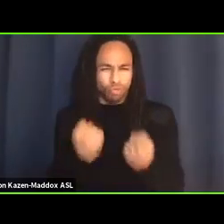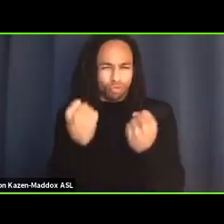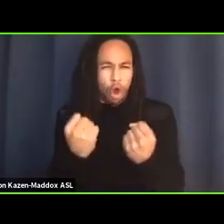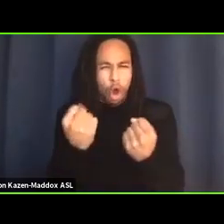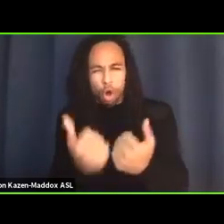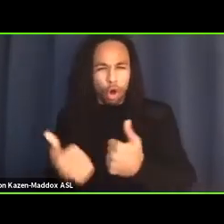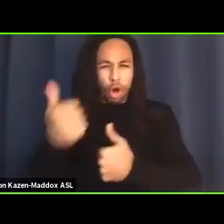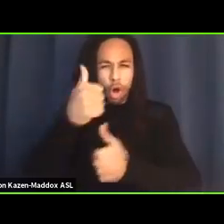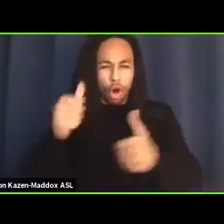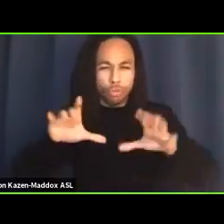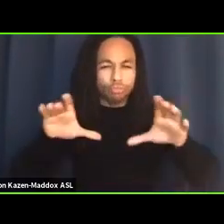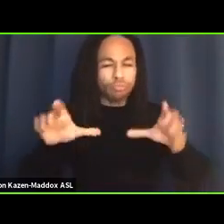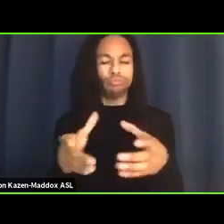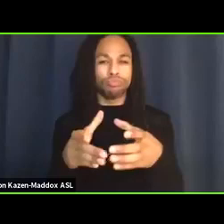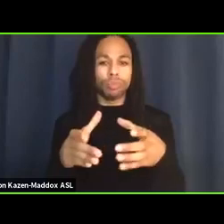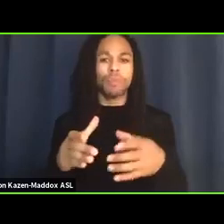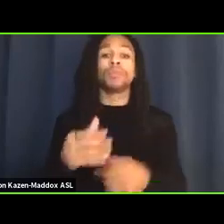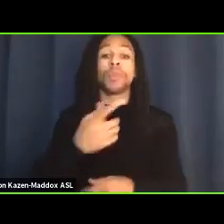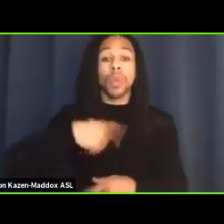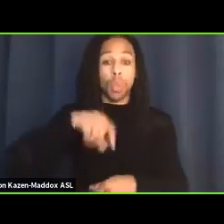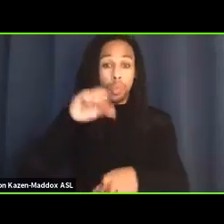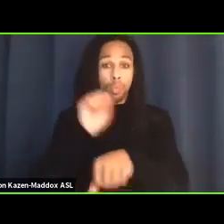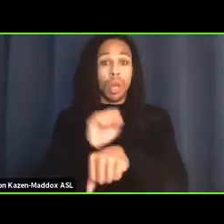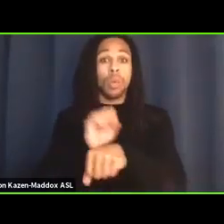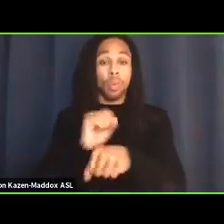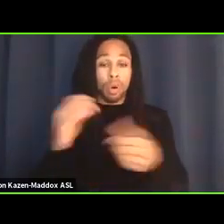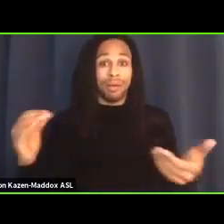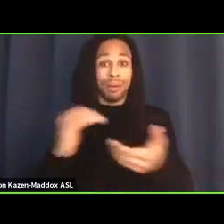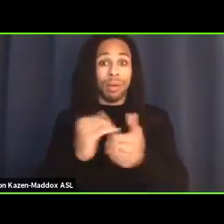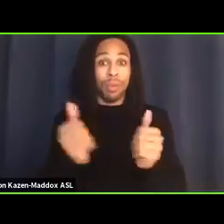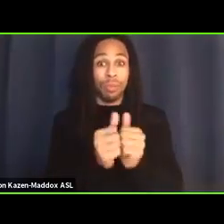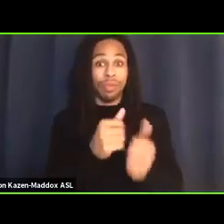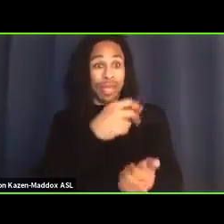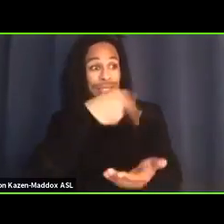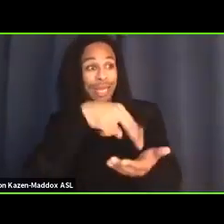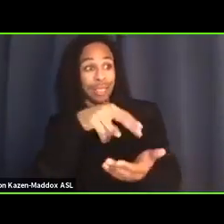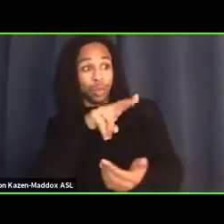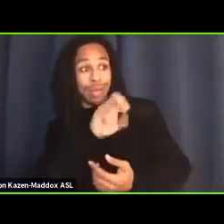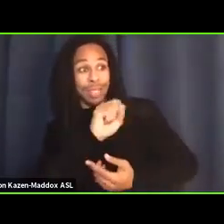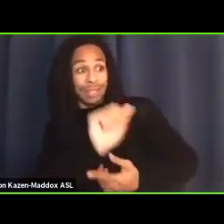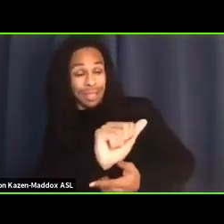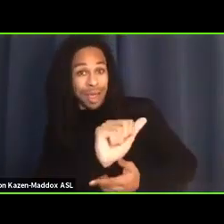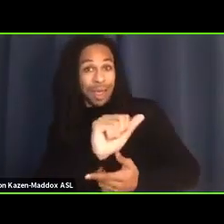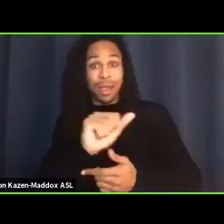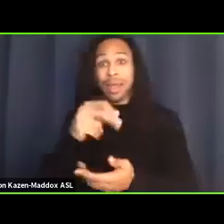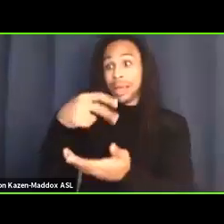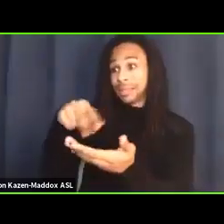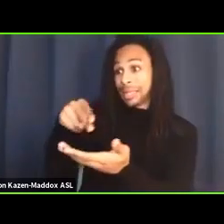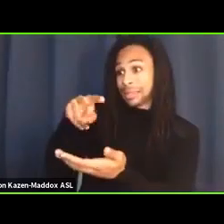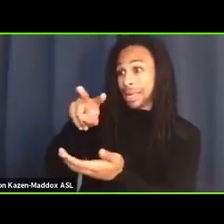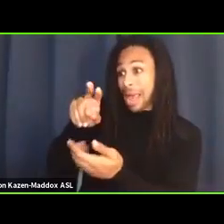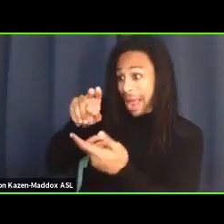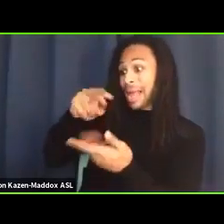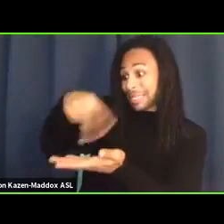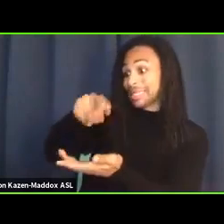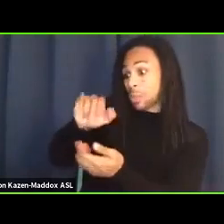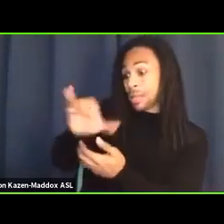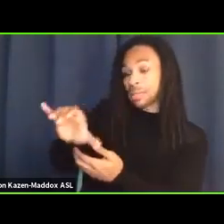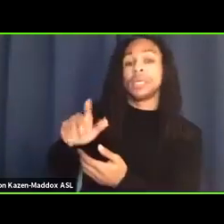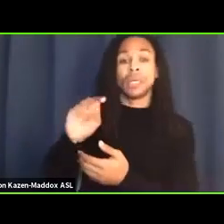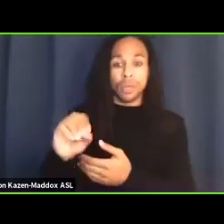About Dance/NYC, for those new to the organization and its work, Dance/NYC delivers